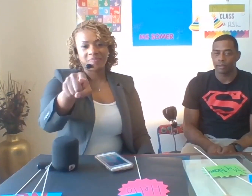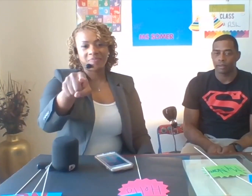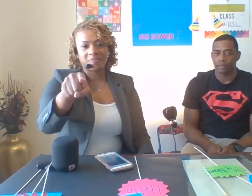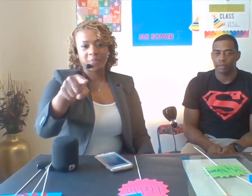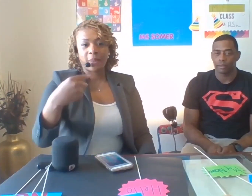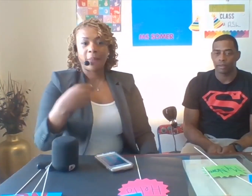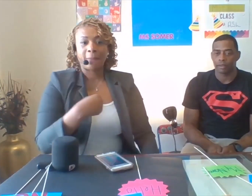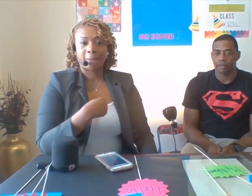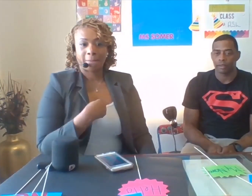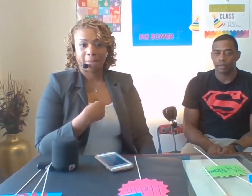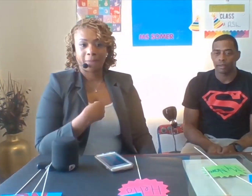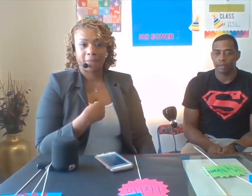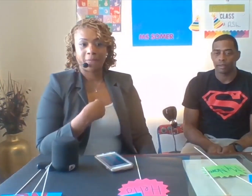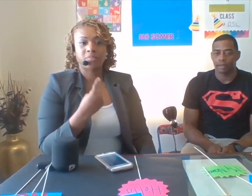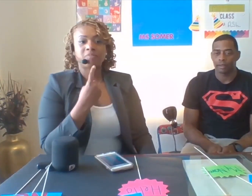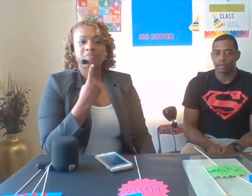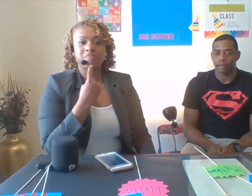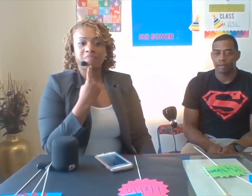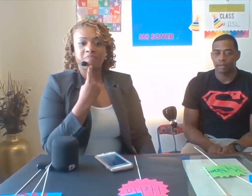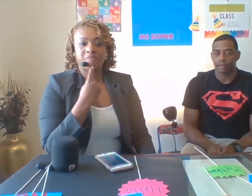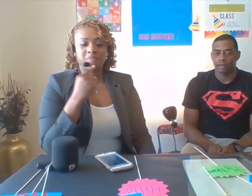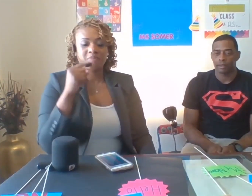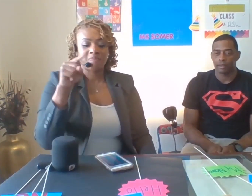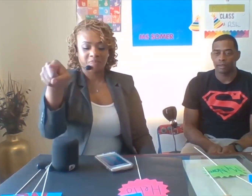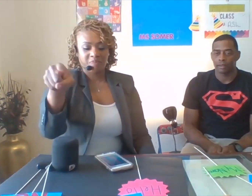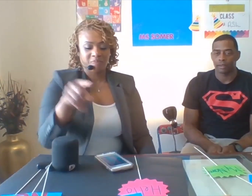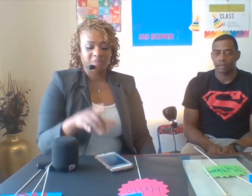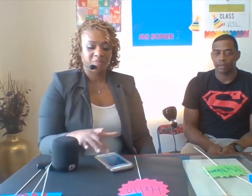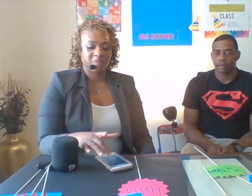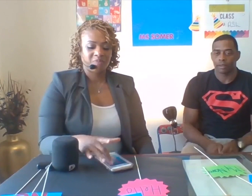you you